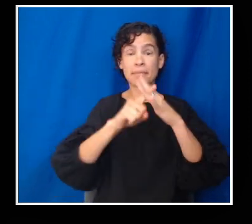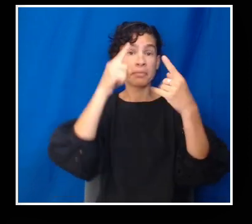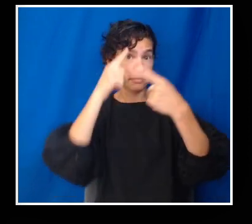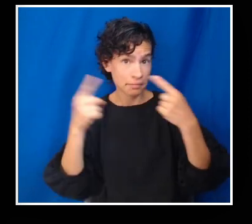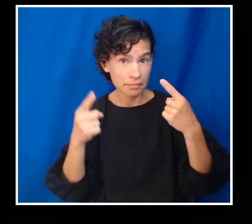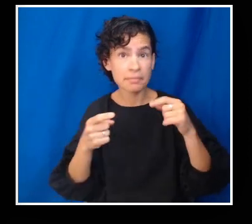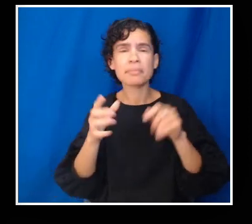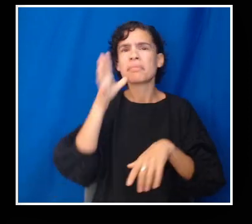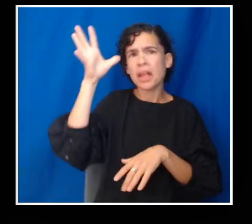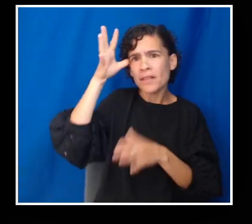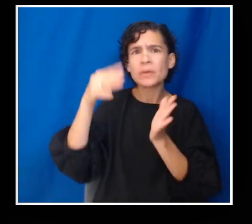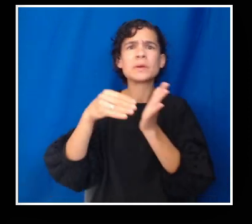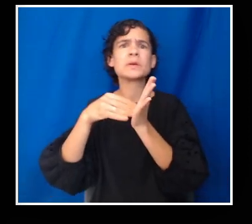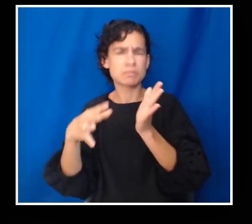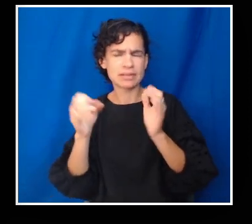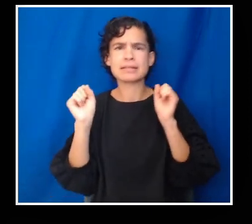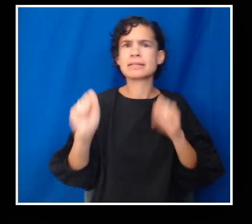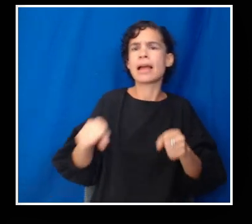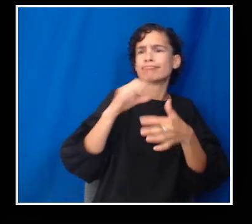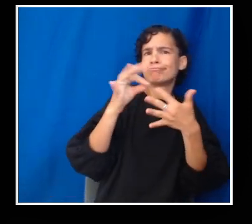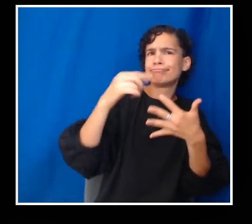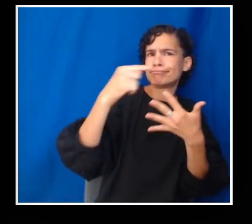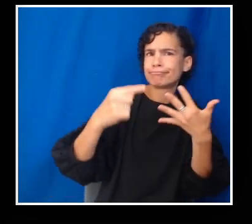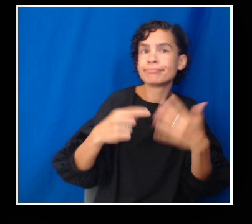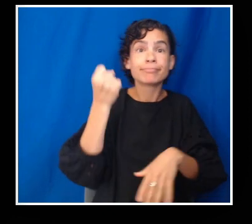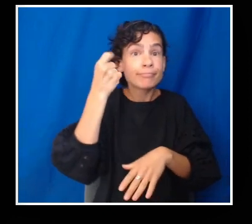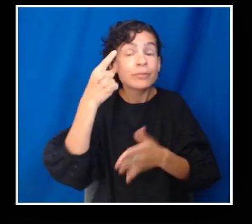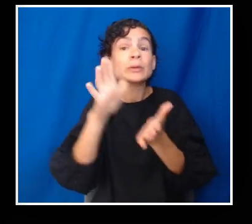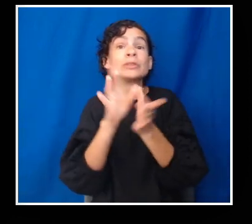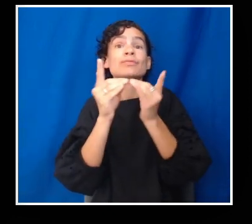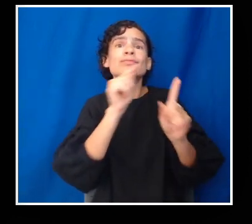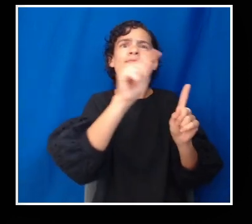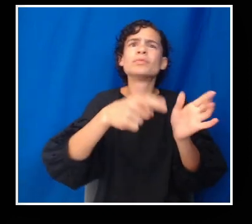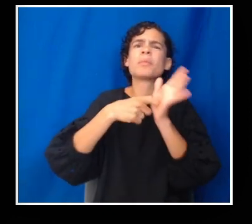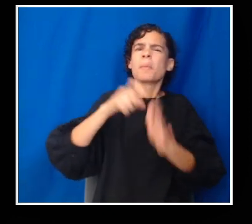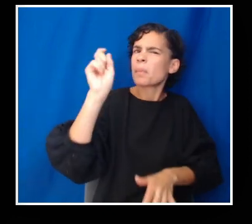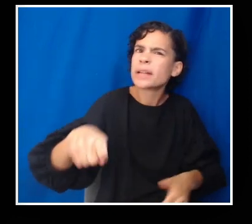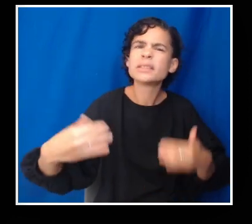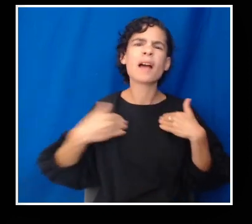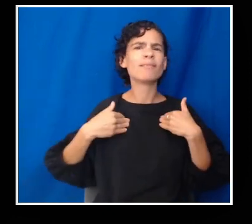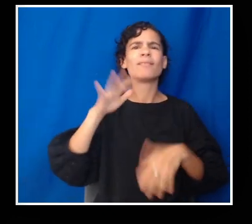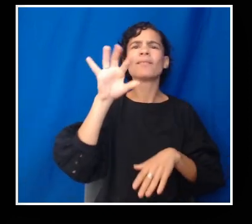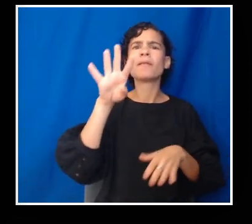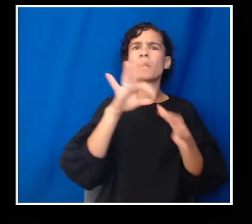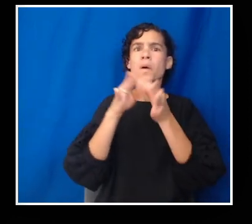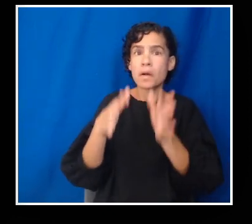parents and students have options. Every school district is required to have a 504 coordinator who you can contact if you think